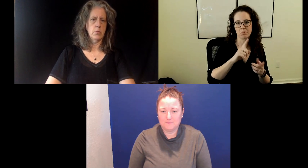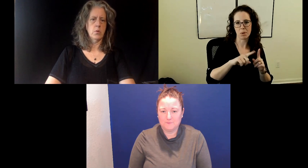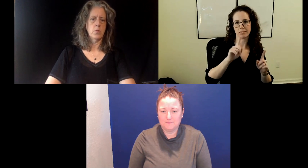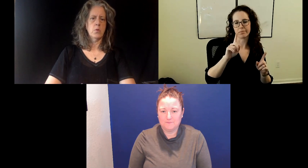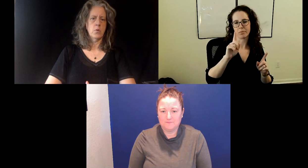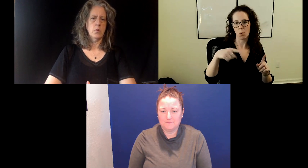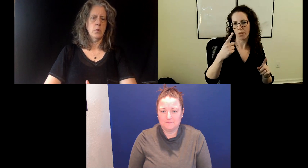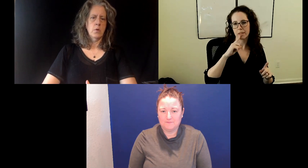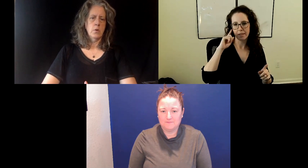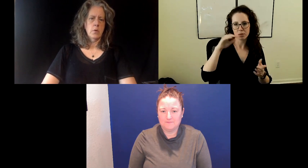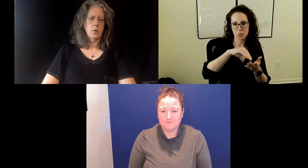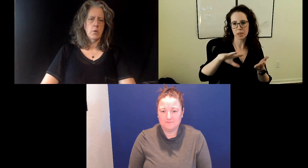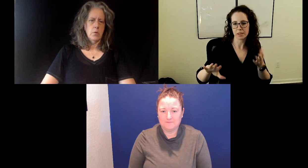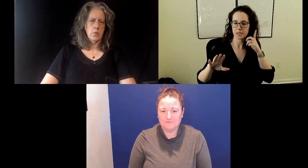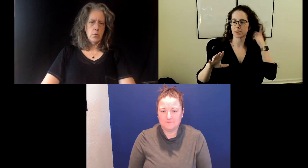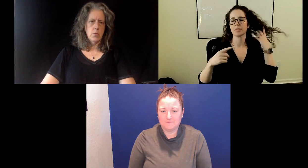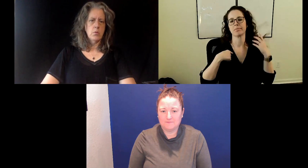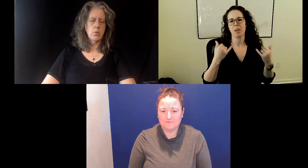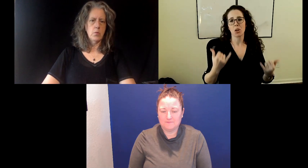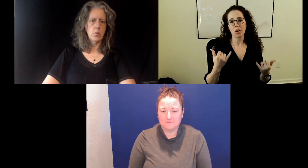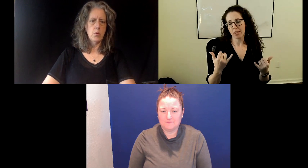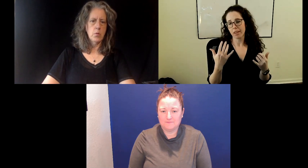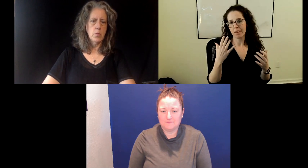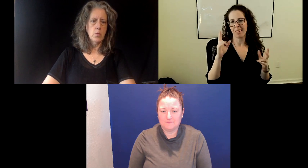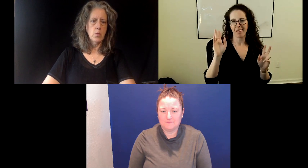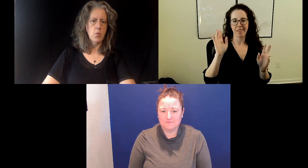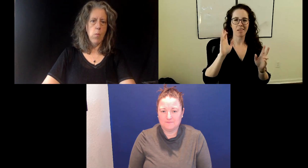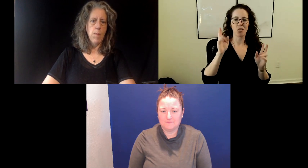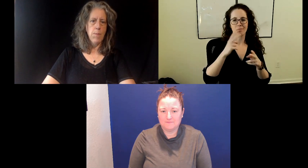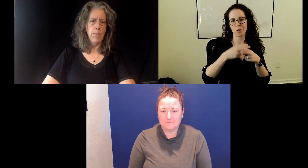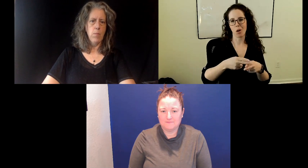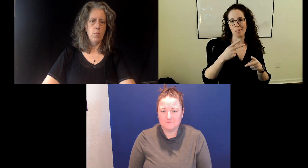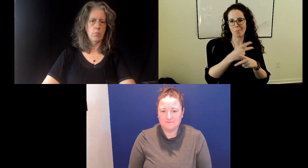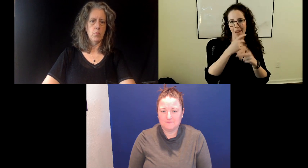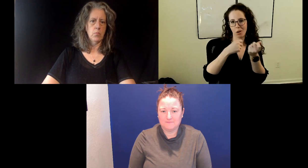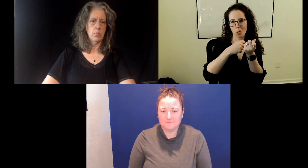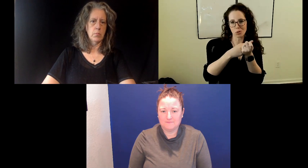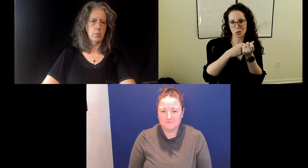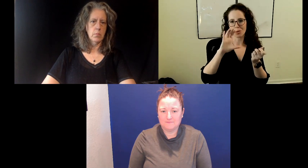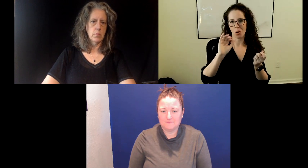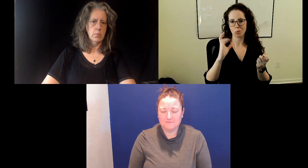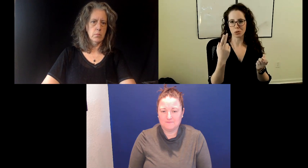day school so we only have and we only have deaf students so right now we have something that's